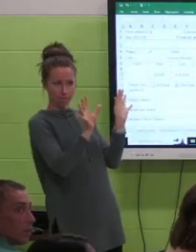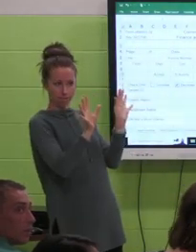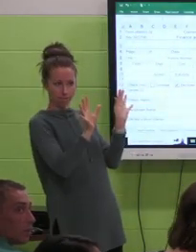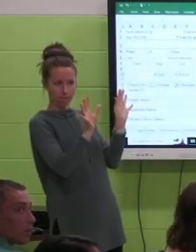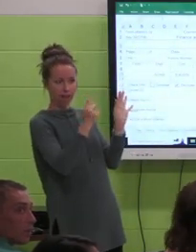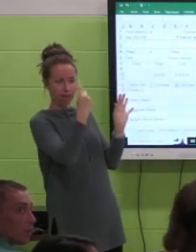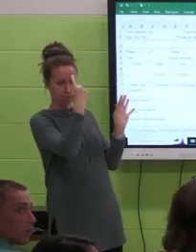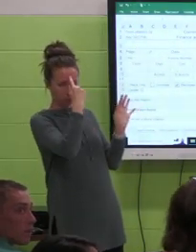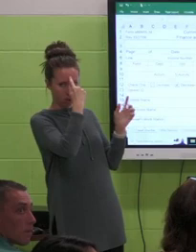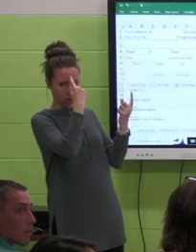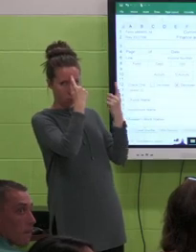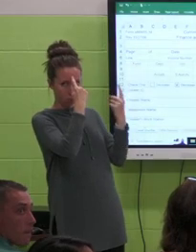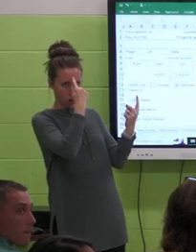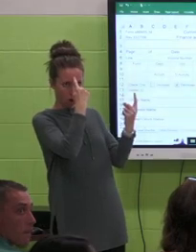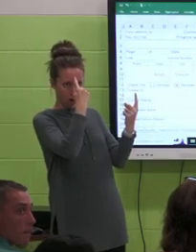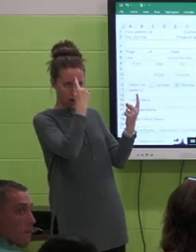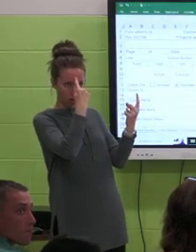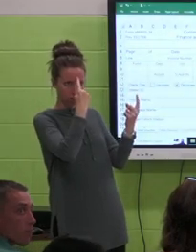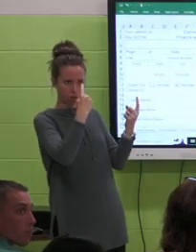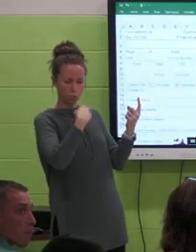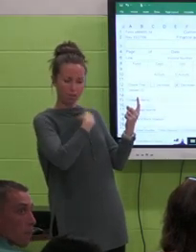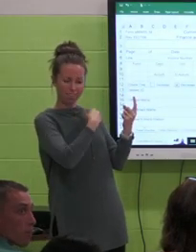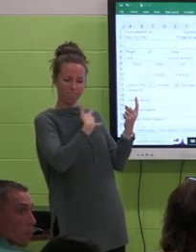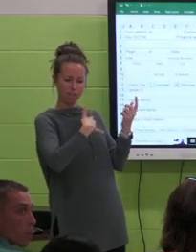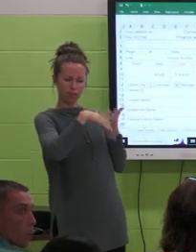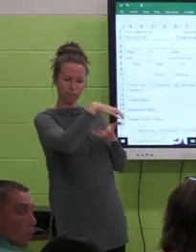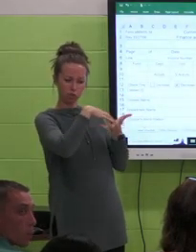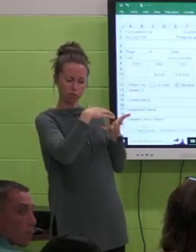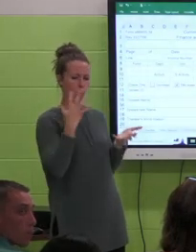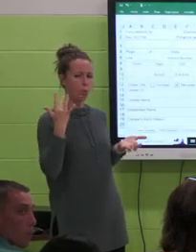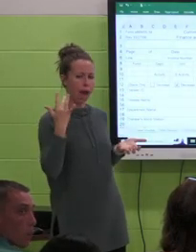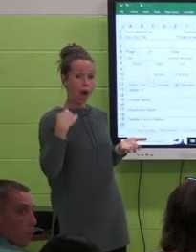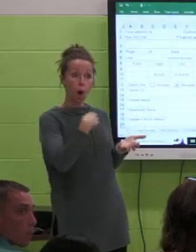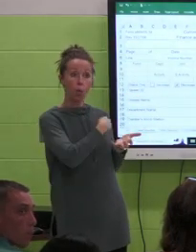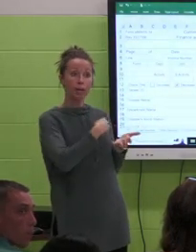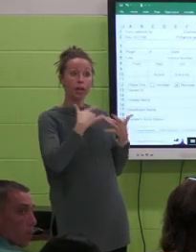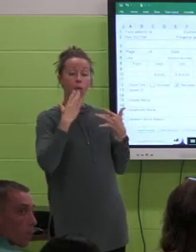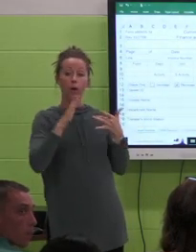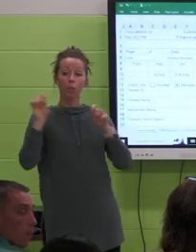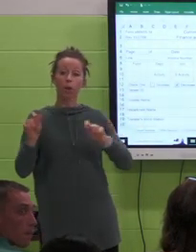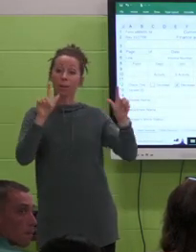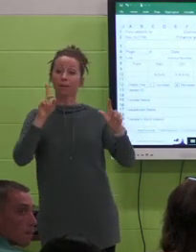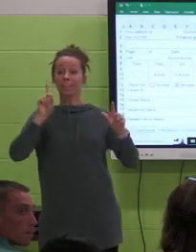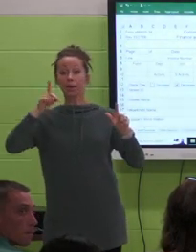one of the things that's confusing to all of us is when we go on there and do a DPR when we get to a